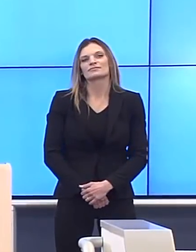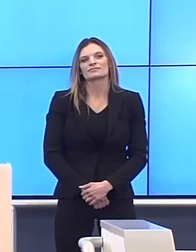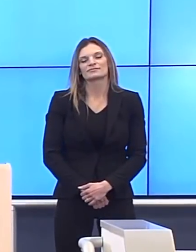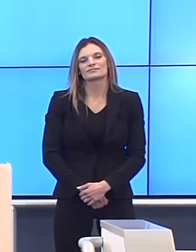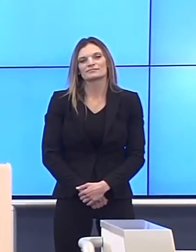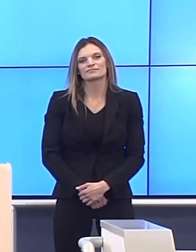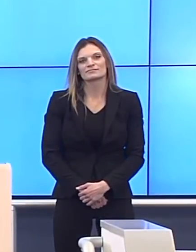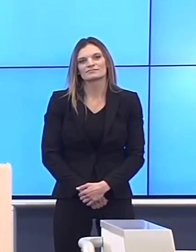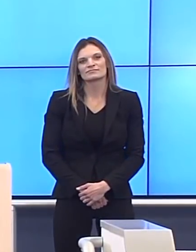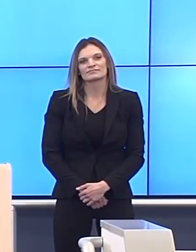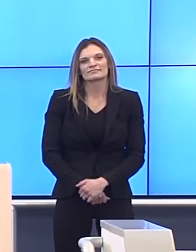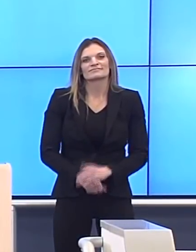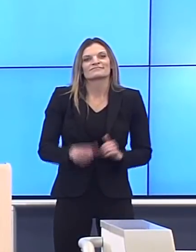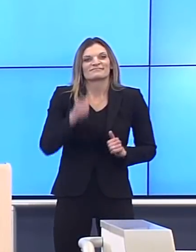DOCTOR KELTON. THANK YOU,